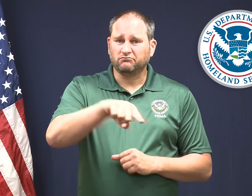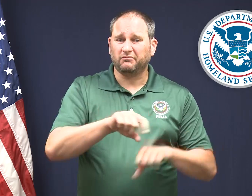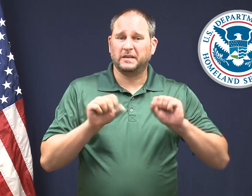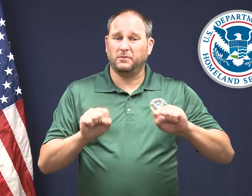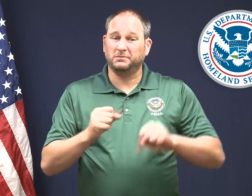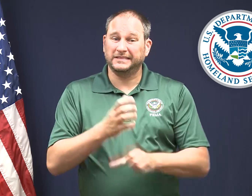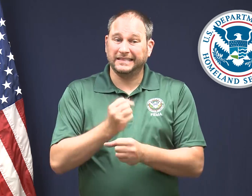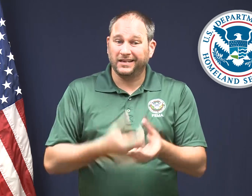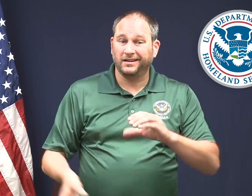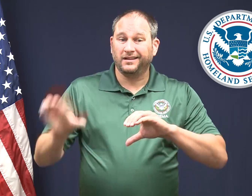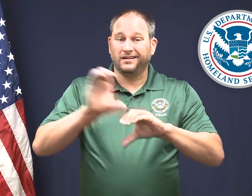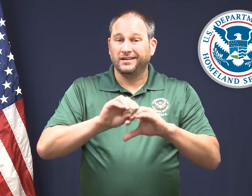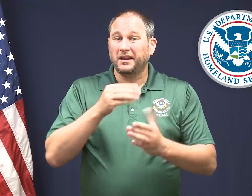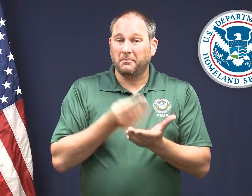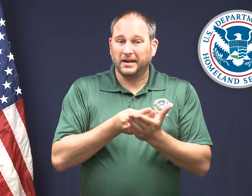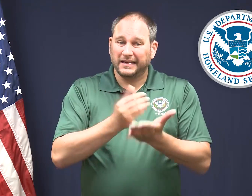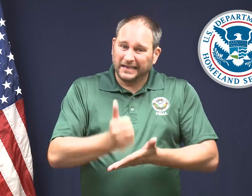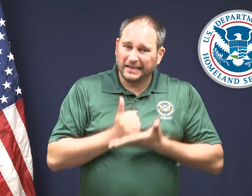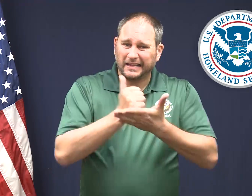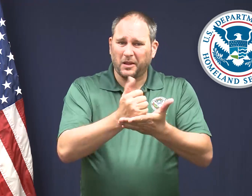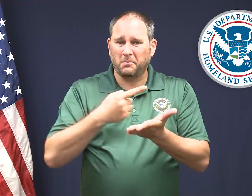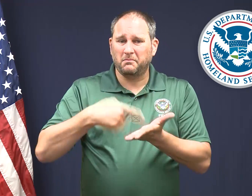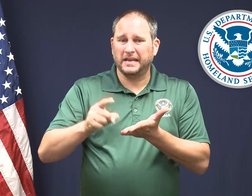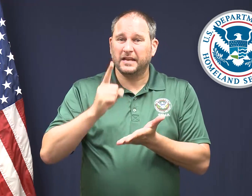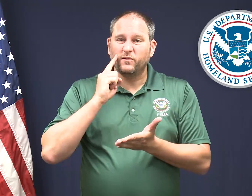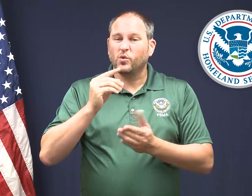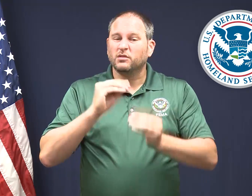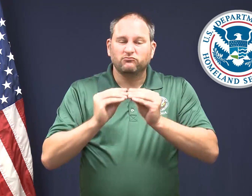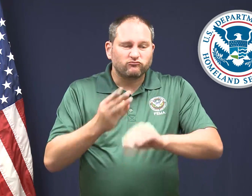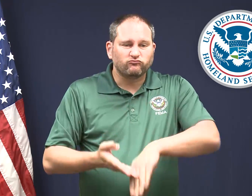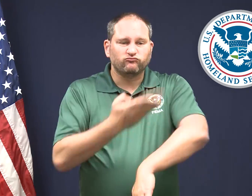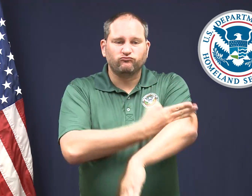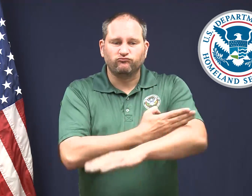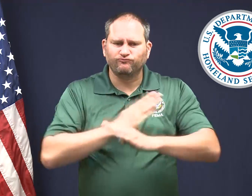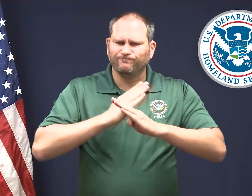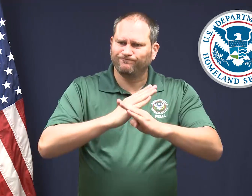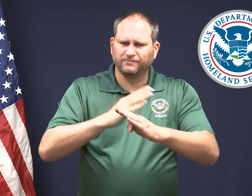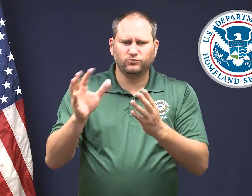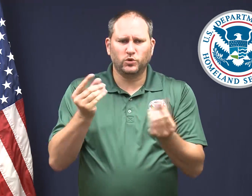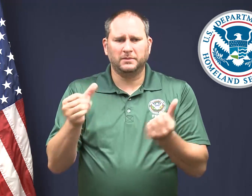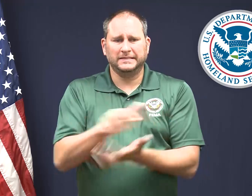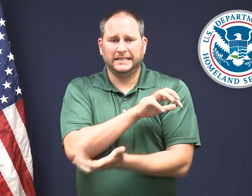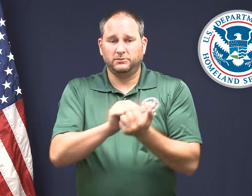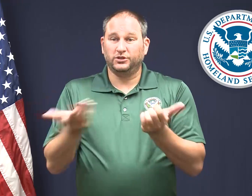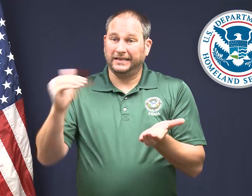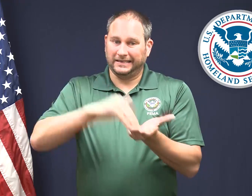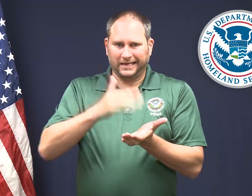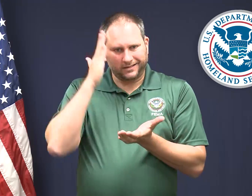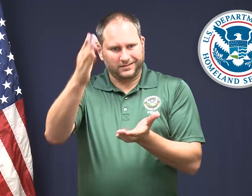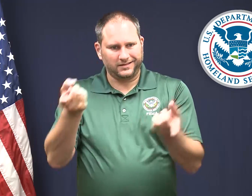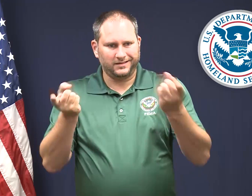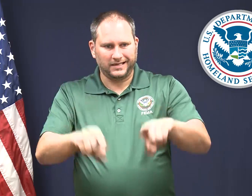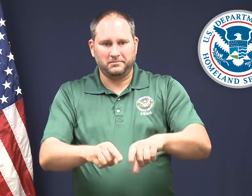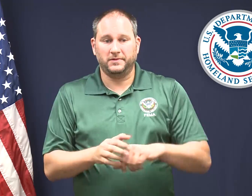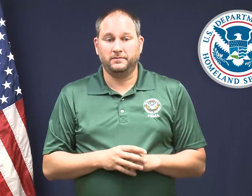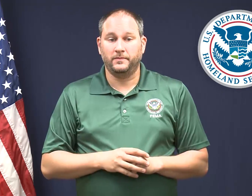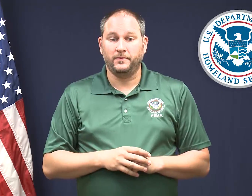You may be able to get additional money to help pay for the cost of improvements that will protect your property from future damage.